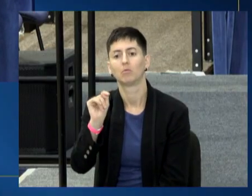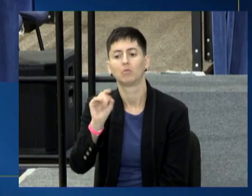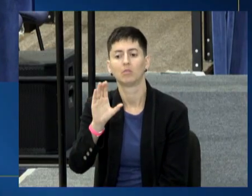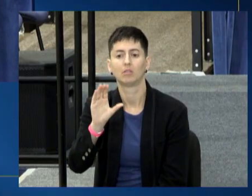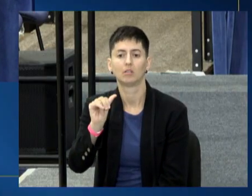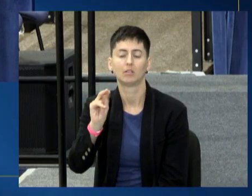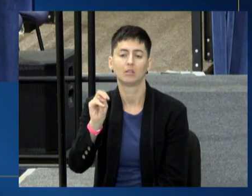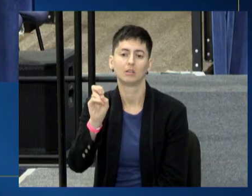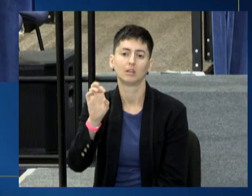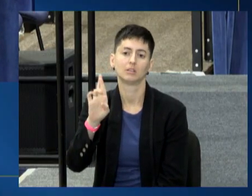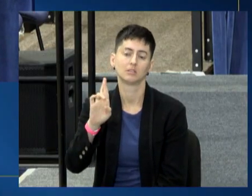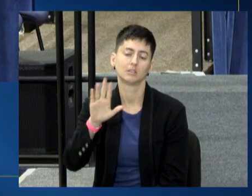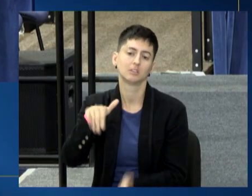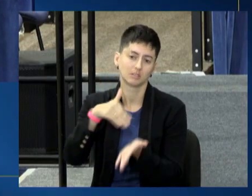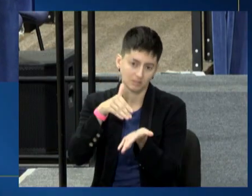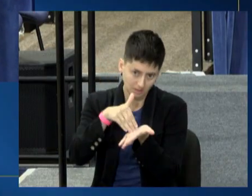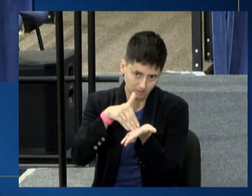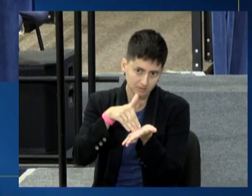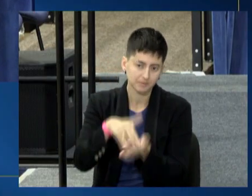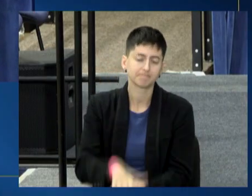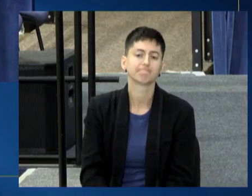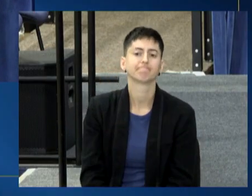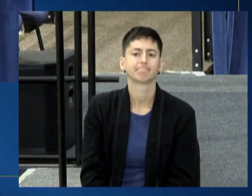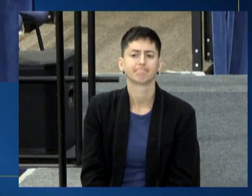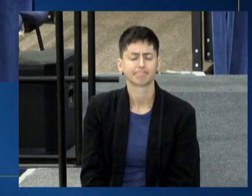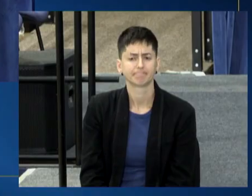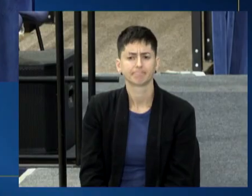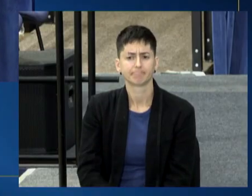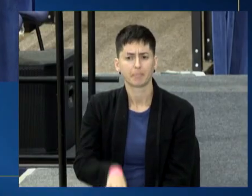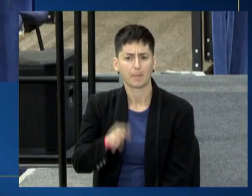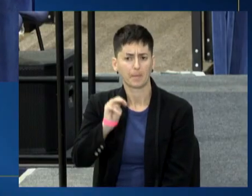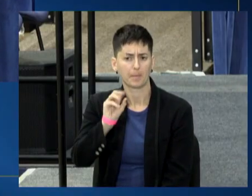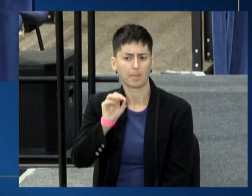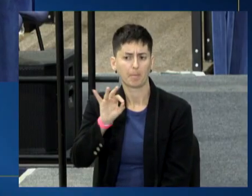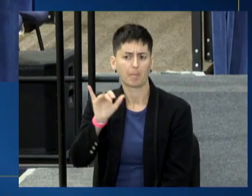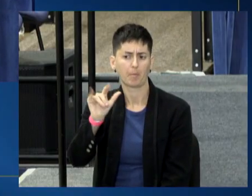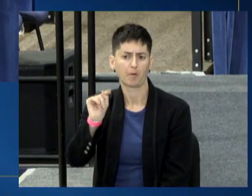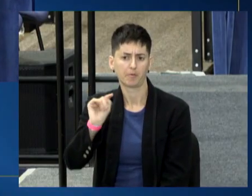Tampa. And at Moffitt, we have a very simple mission. It's to prevent and cure cancer.